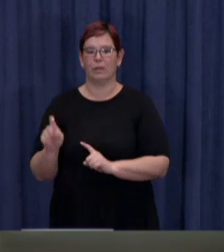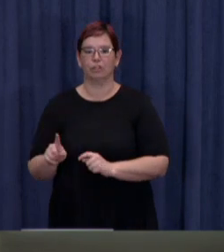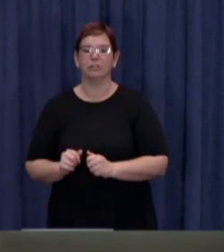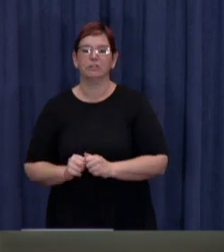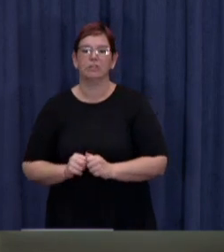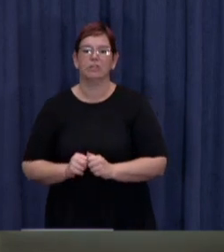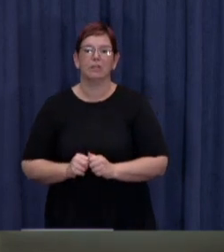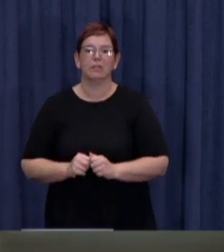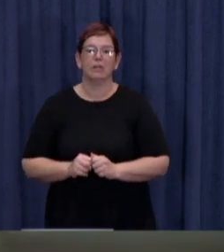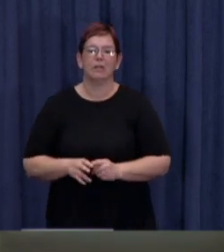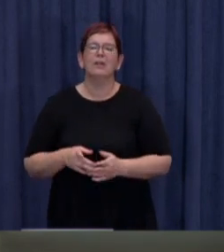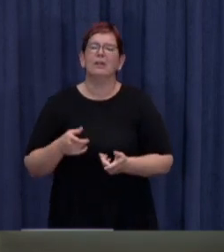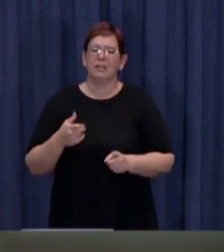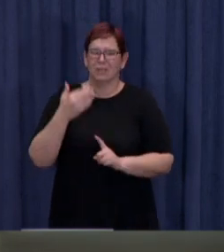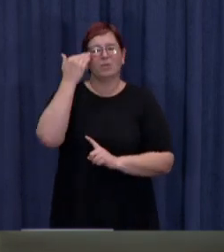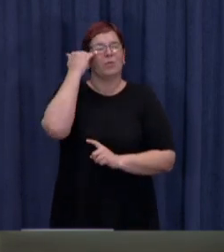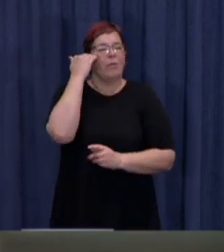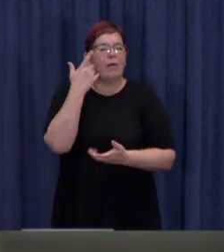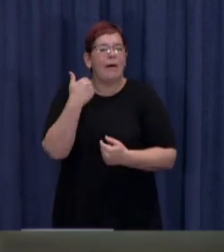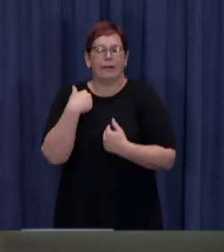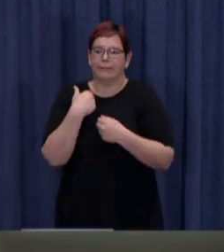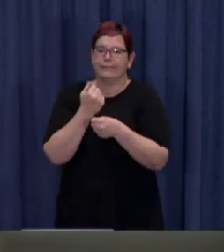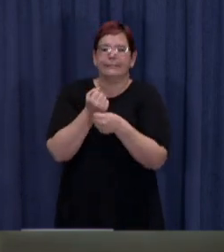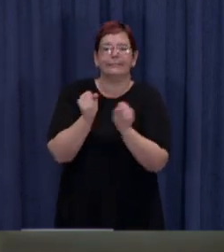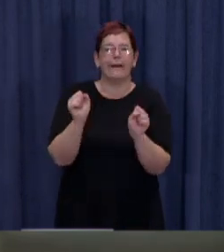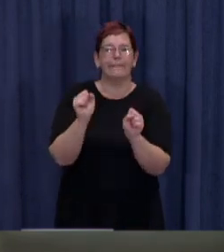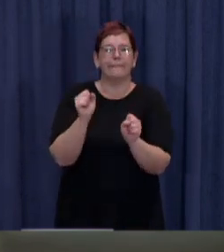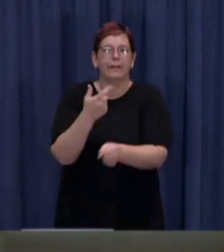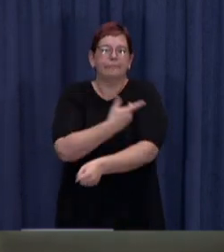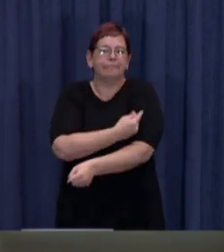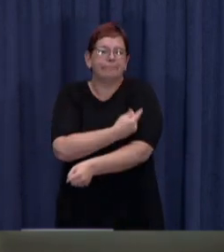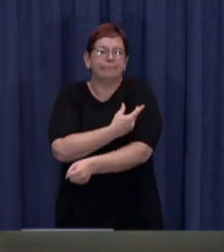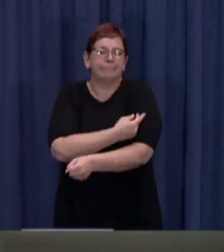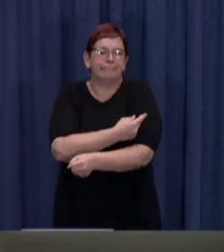well they have remained open and the fact of the matter is that what